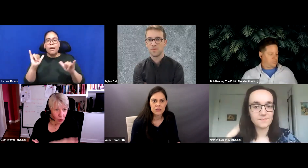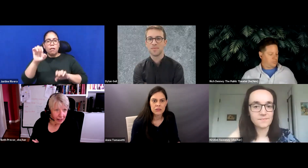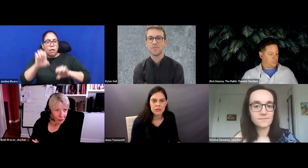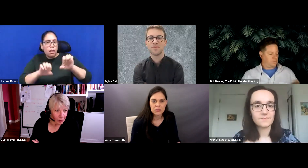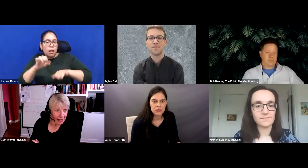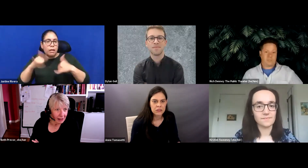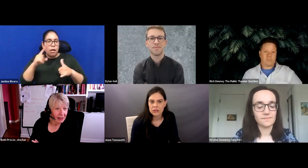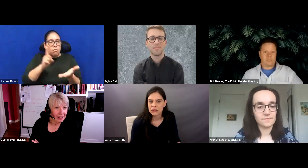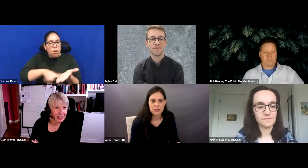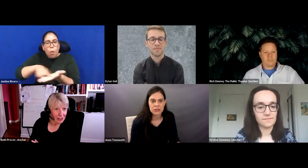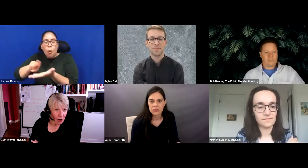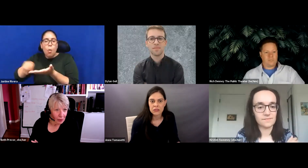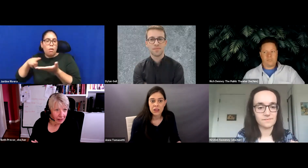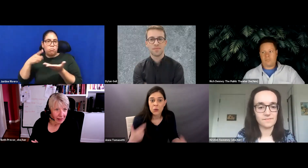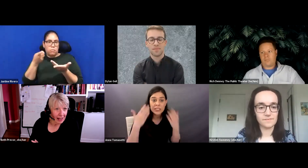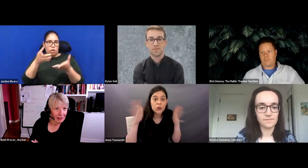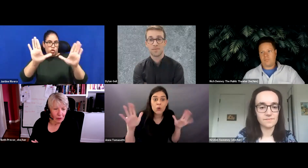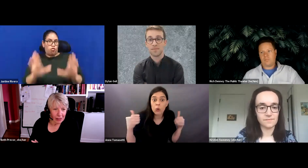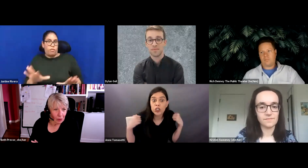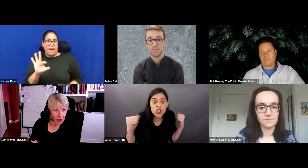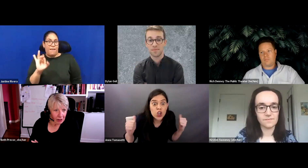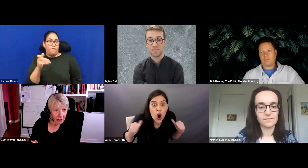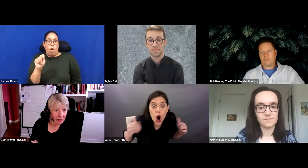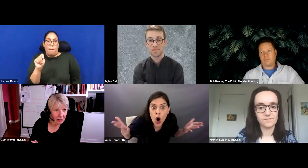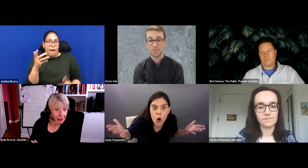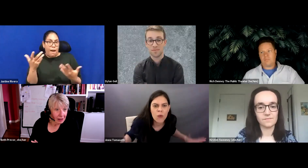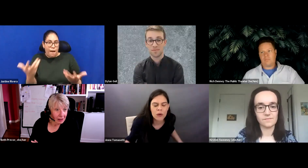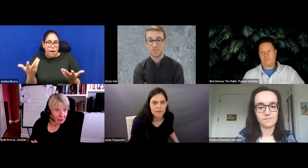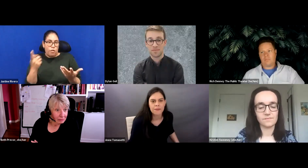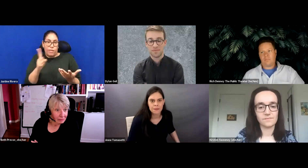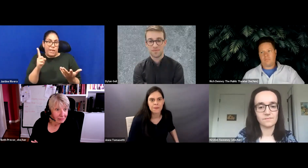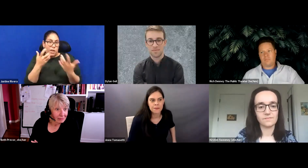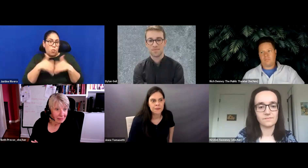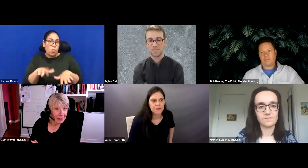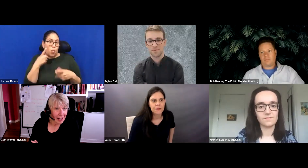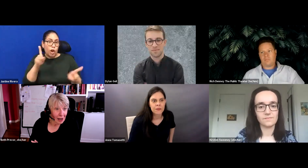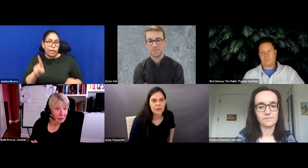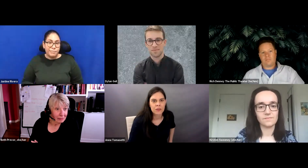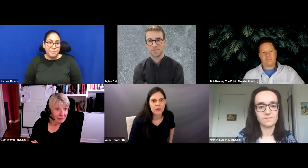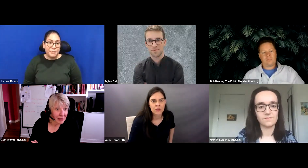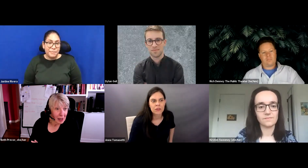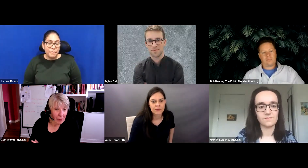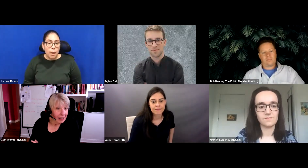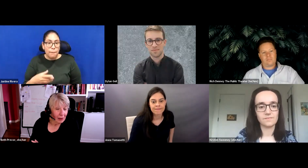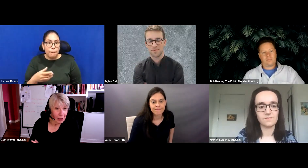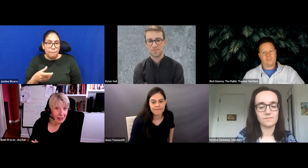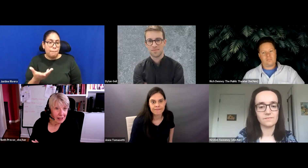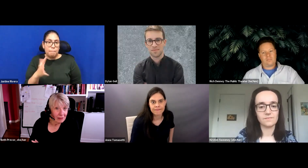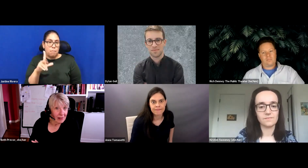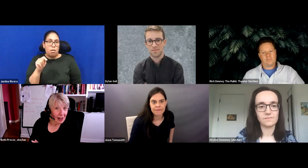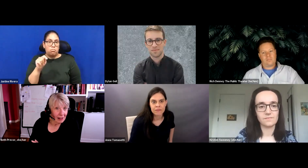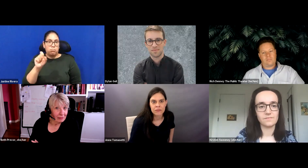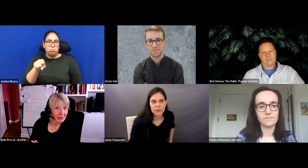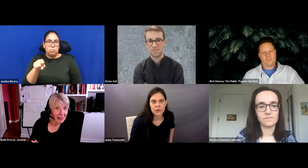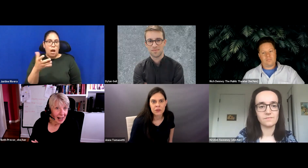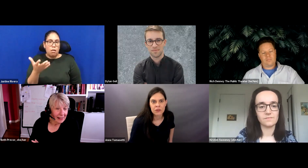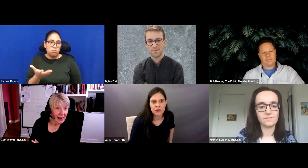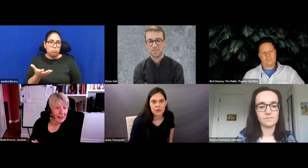great format to start with, and it really worked. But it was, I